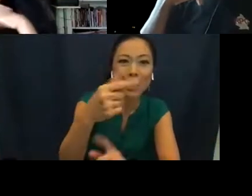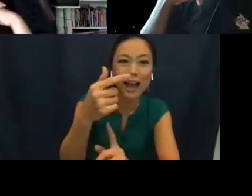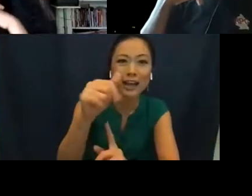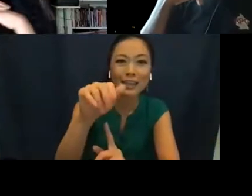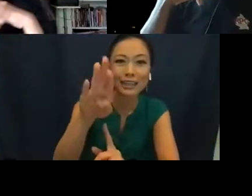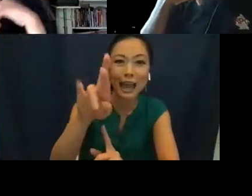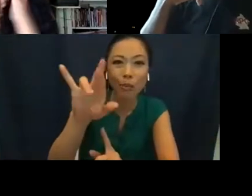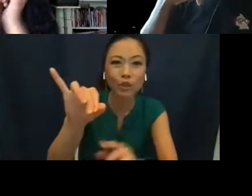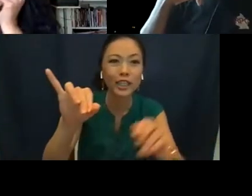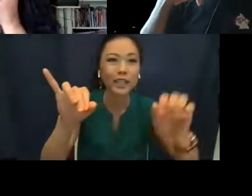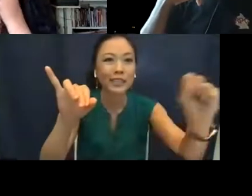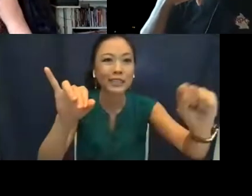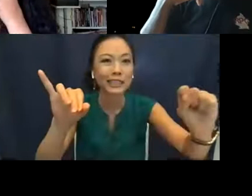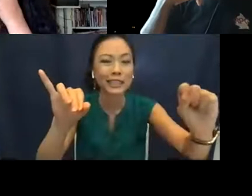about that. Maybe I wouldn't have seen